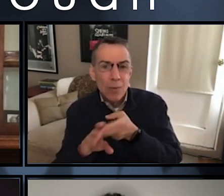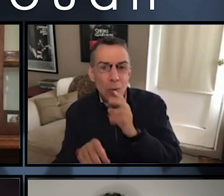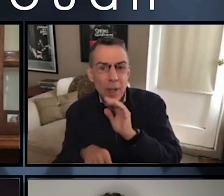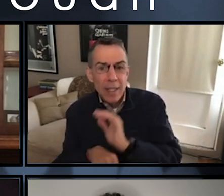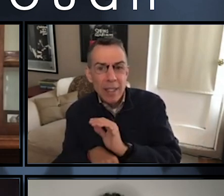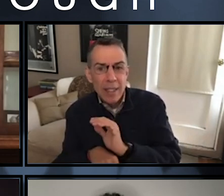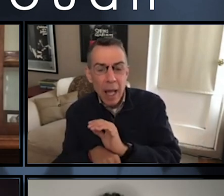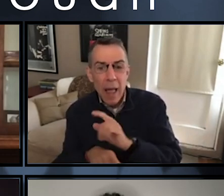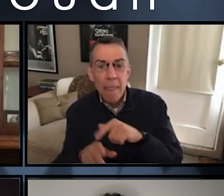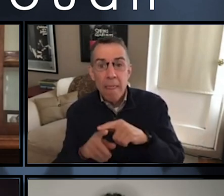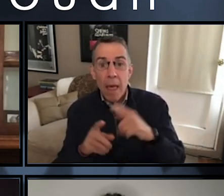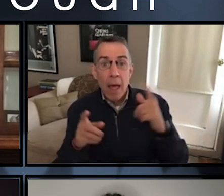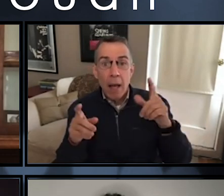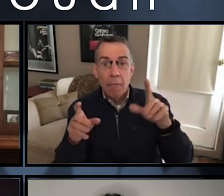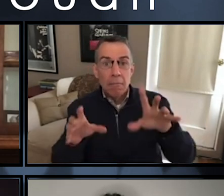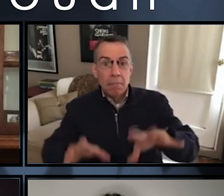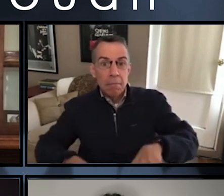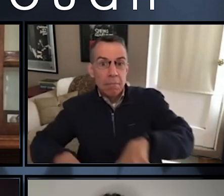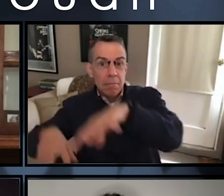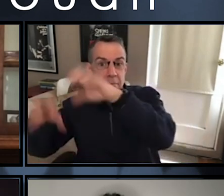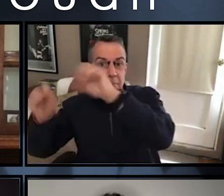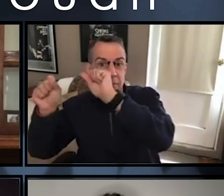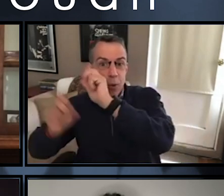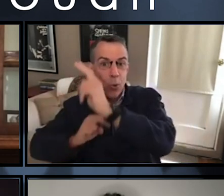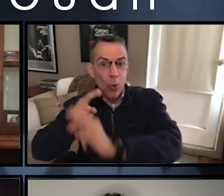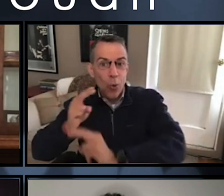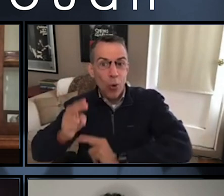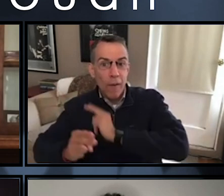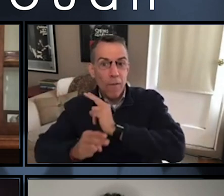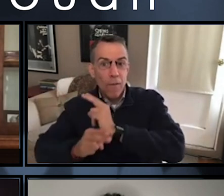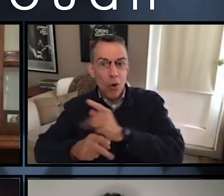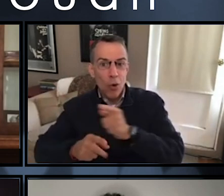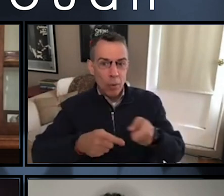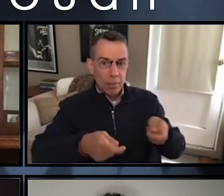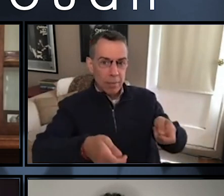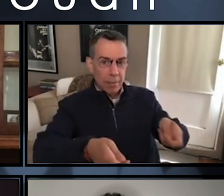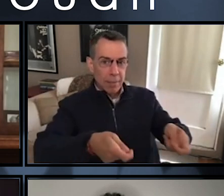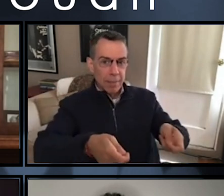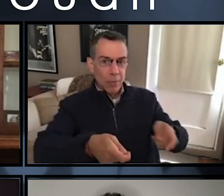the universe takes on its own purpose with you to lead you somewhere else. I